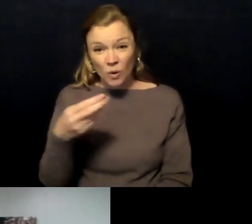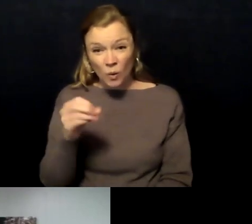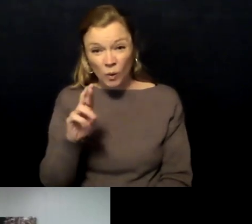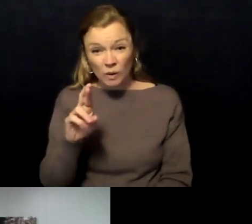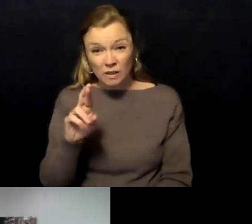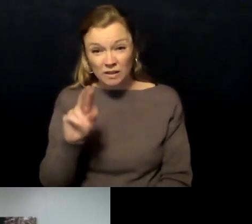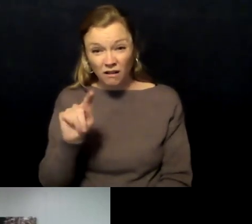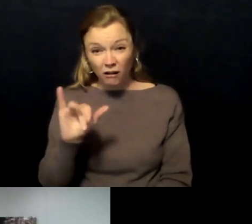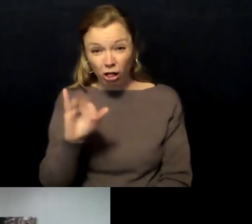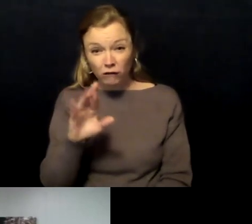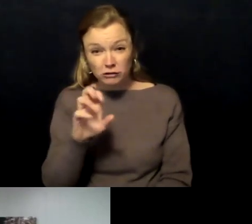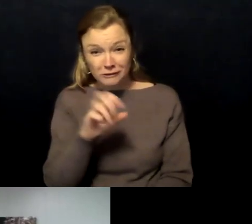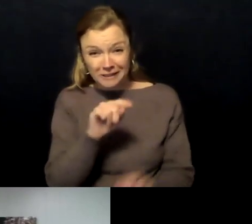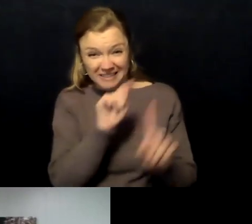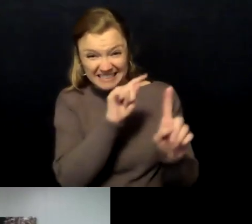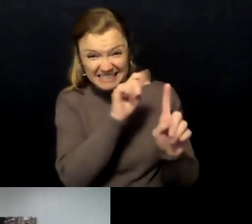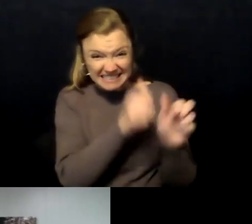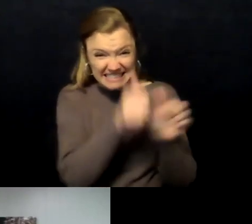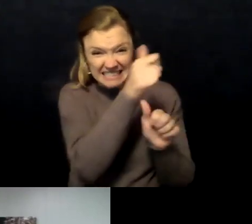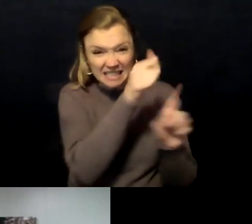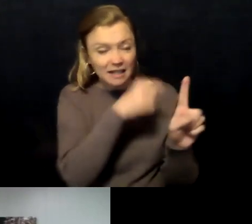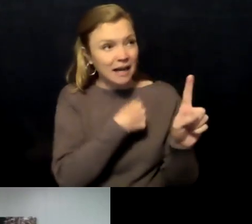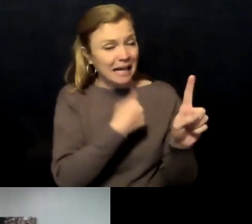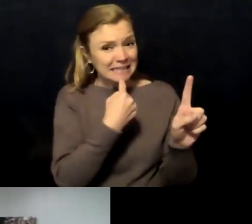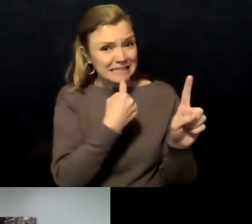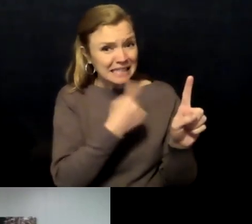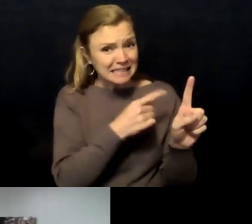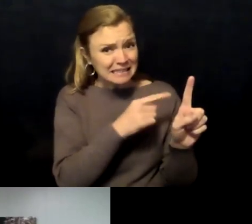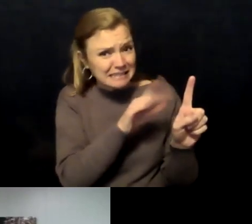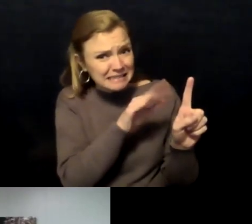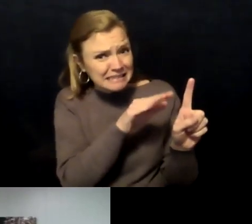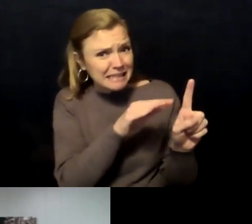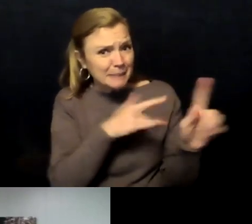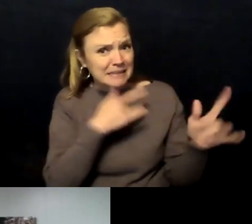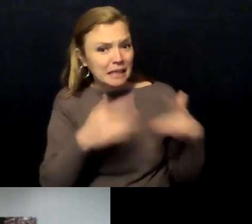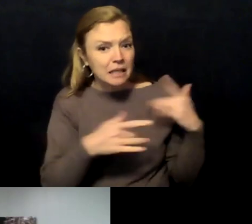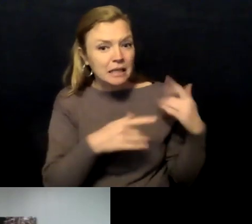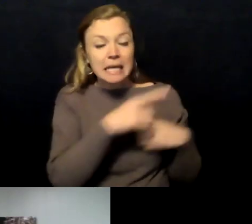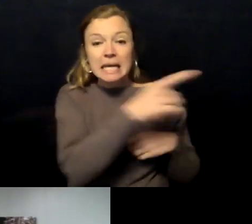And he was so excited that anyone had even heard of zoo horticulture, that he